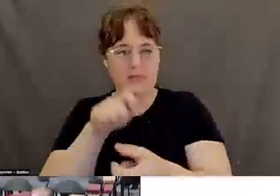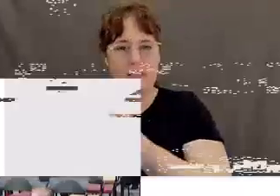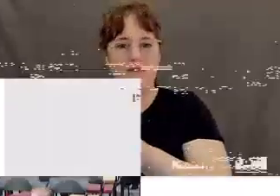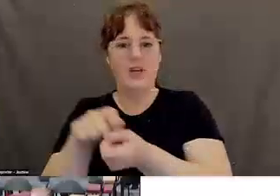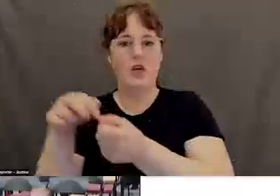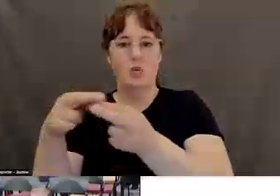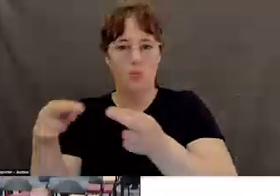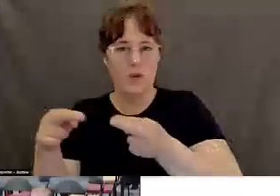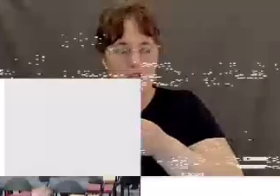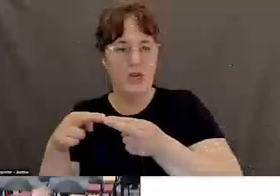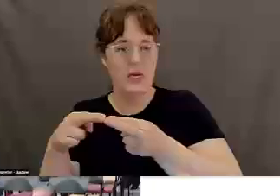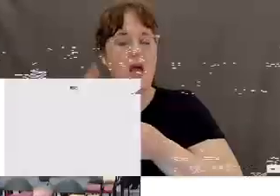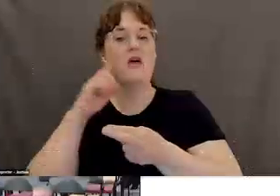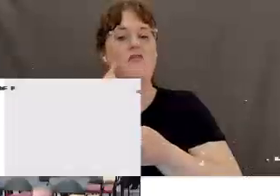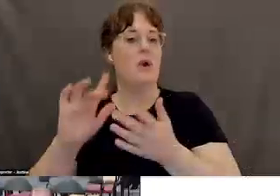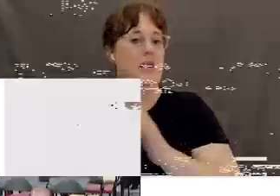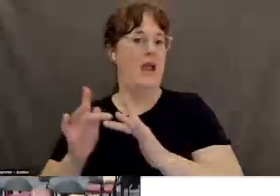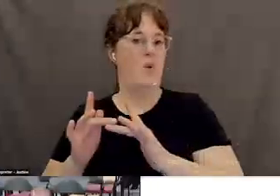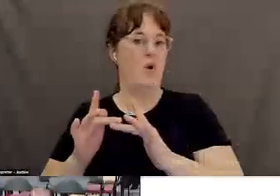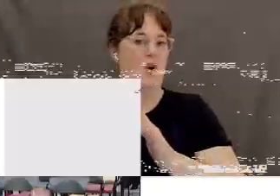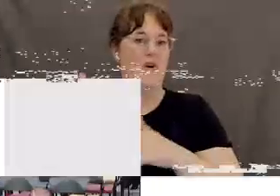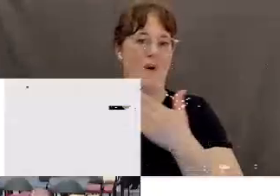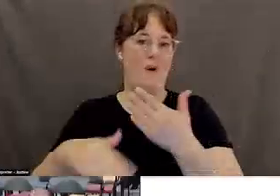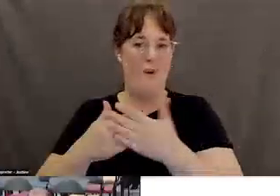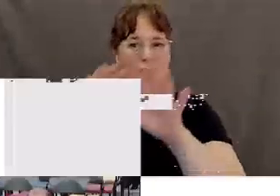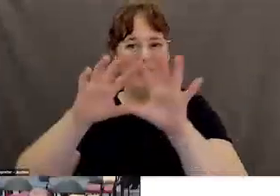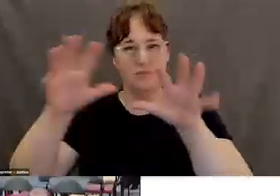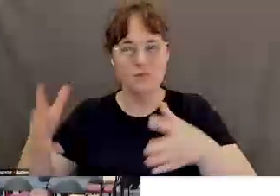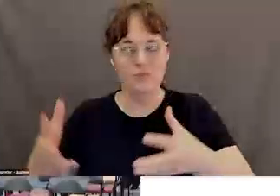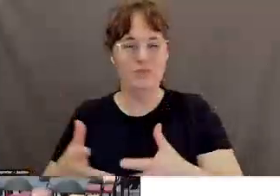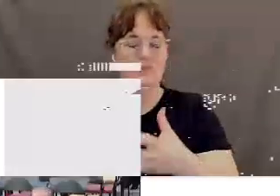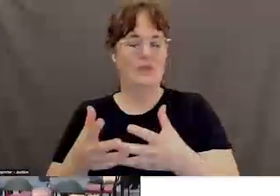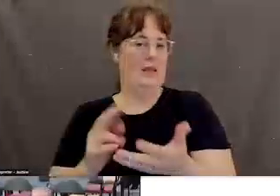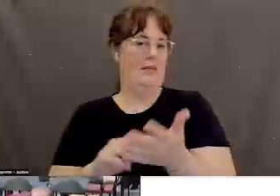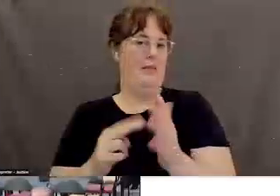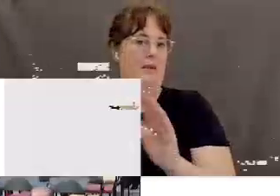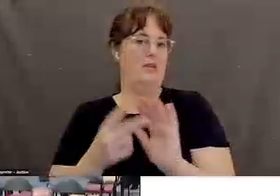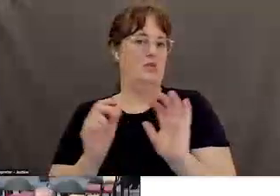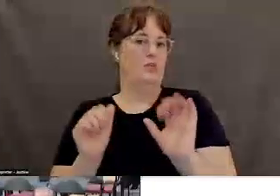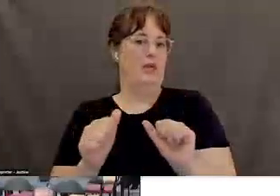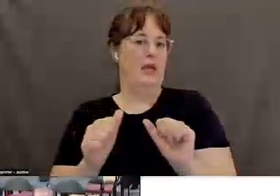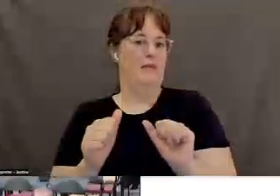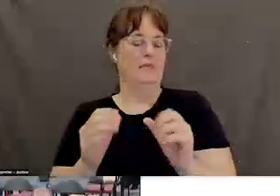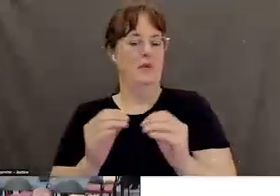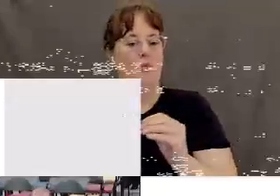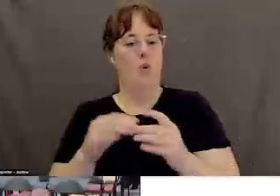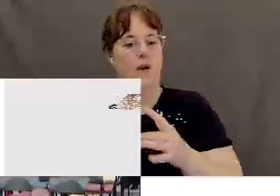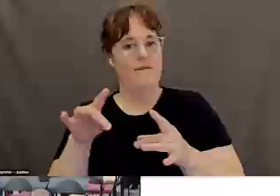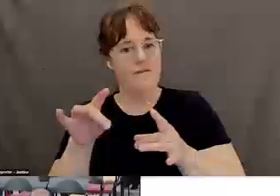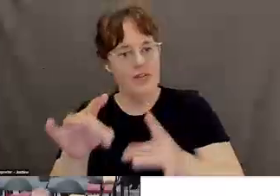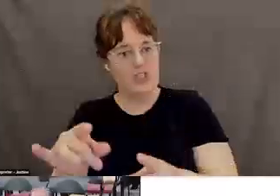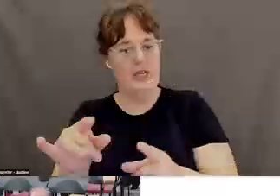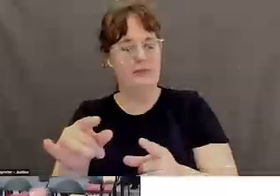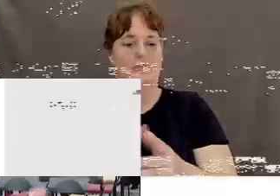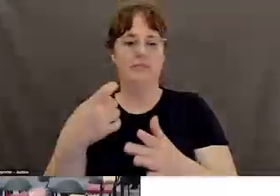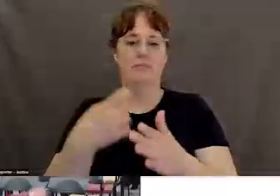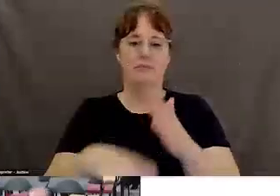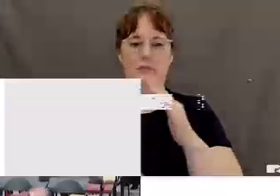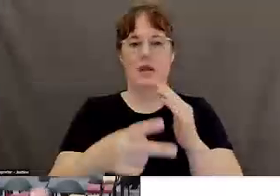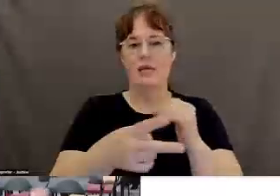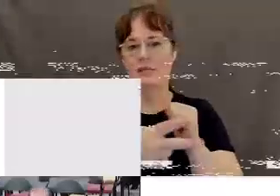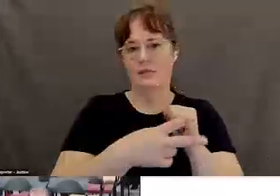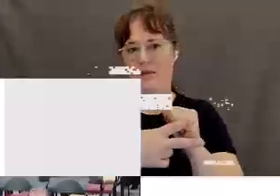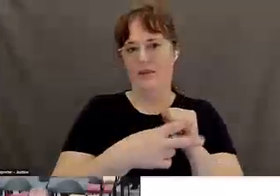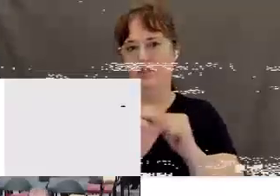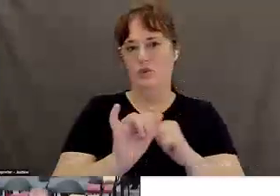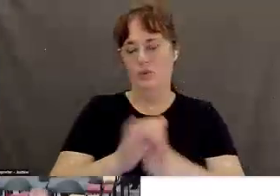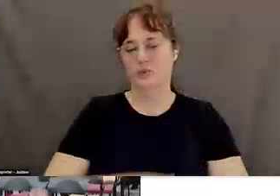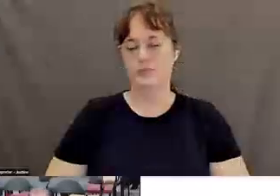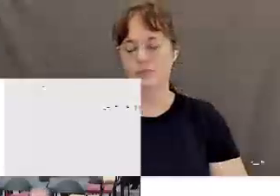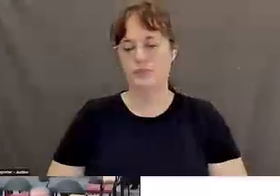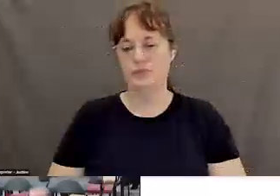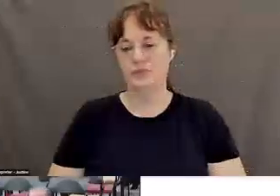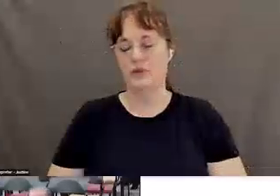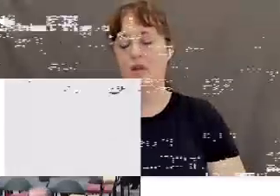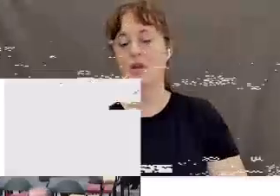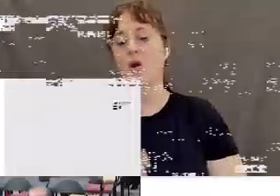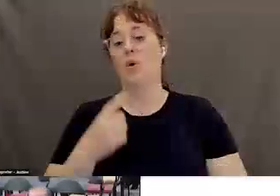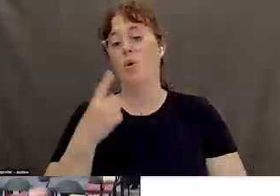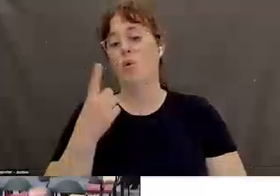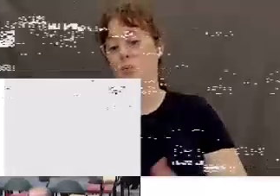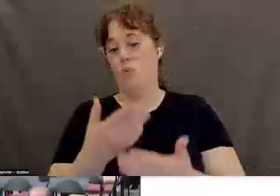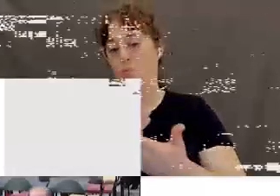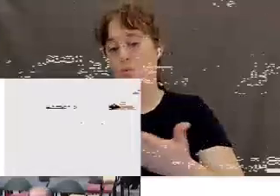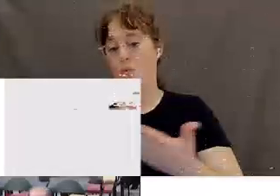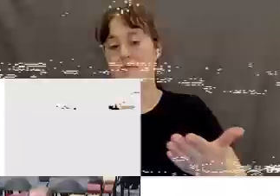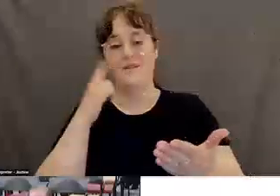Boardroom: Doing it as a network approach allows us to obtain some efficiencies and some opportunities for cost savings, which I'll talk about a little bit later. One of the big things about this project, and we heard it from a speaker already, is 4 million